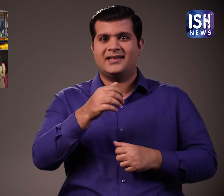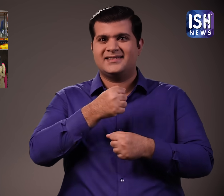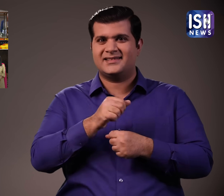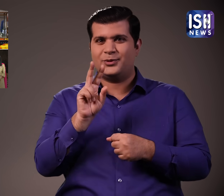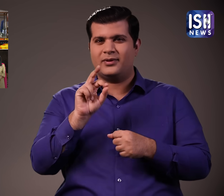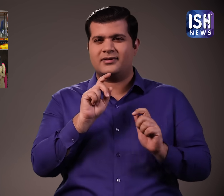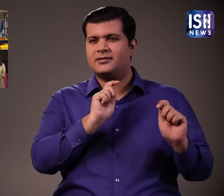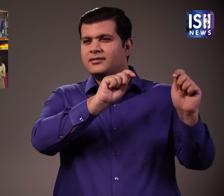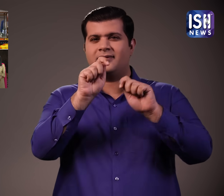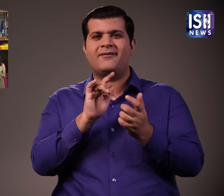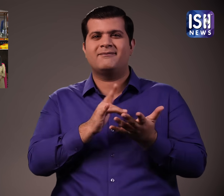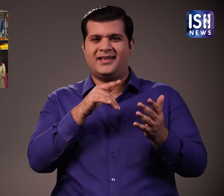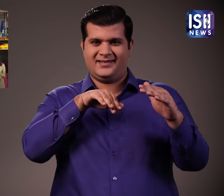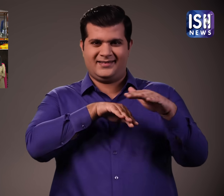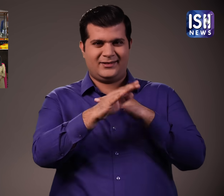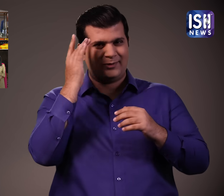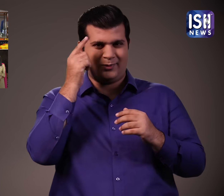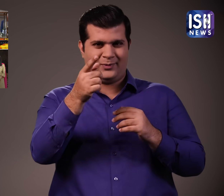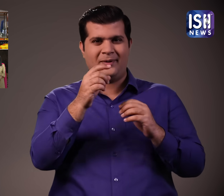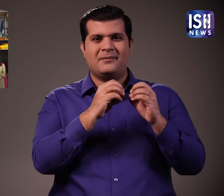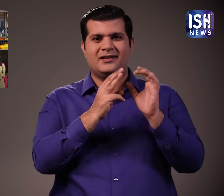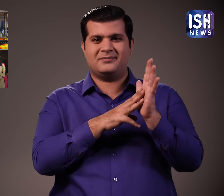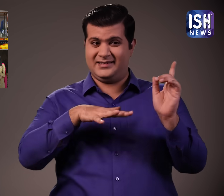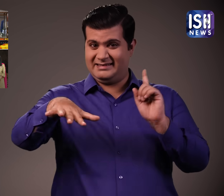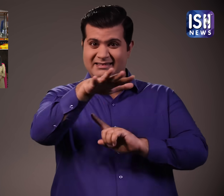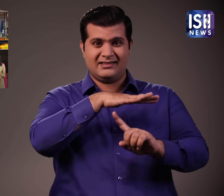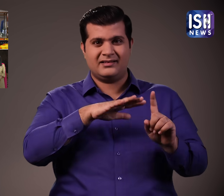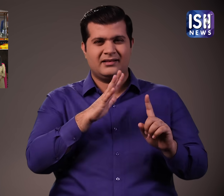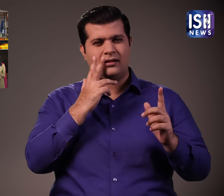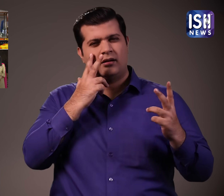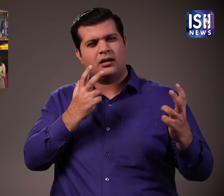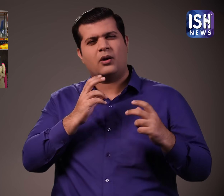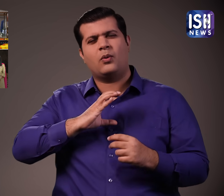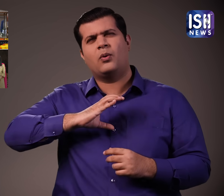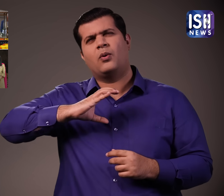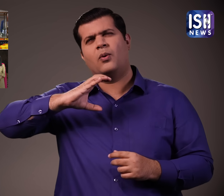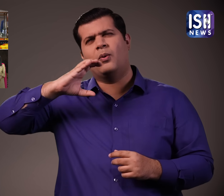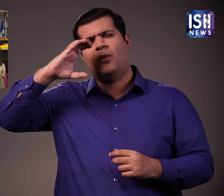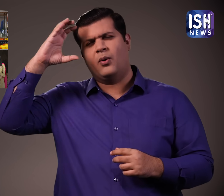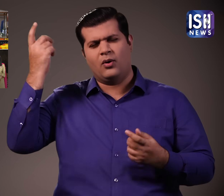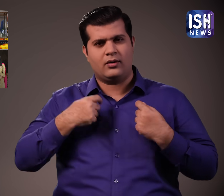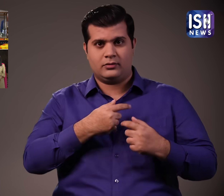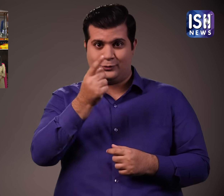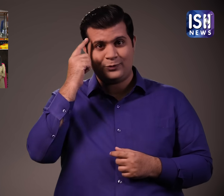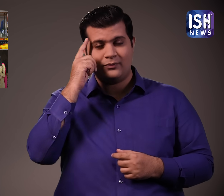The sprawling Bharat Mandapam was built spending crores of rupees.